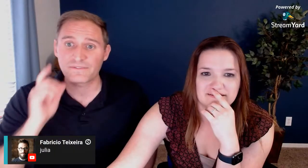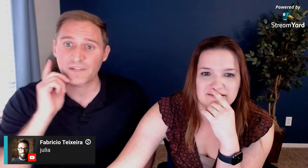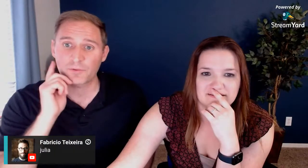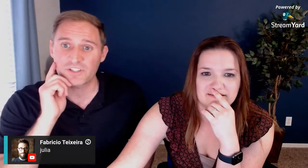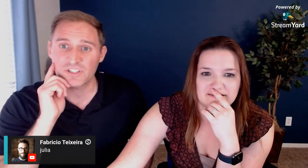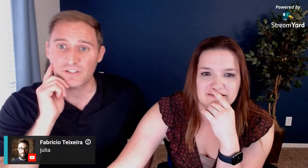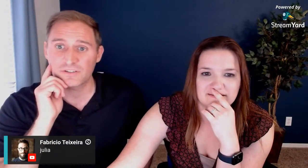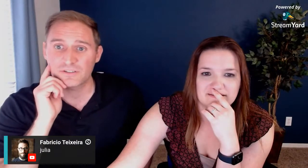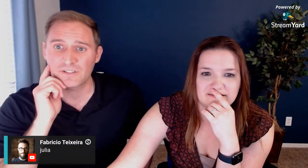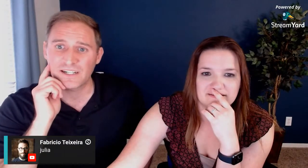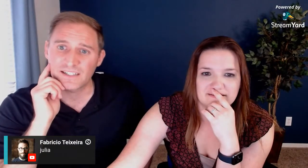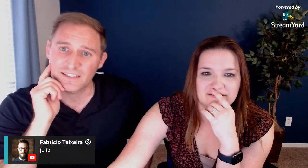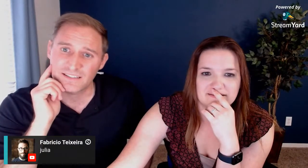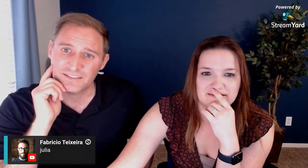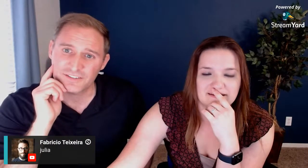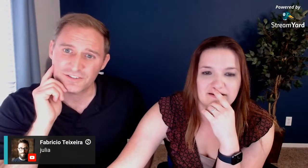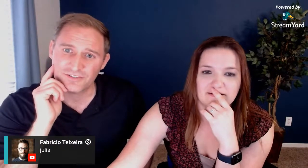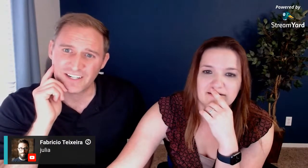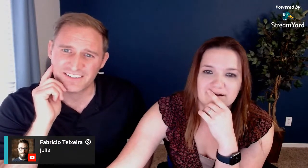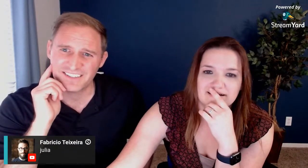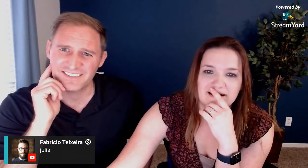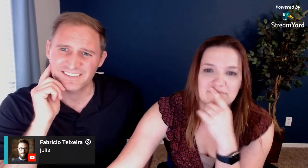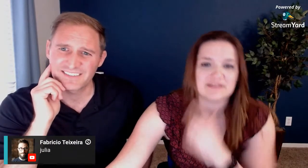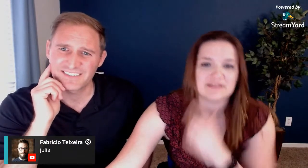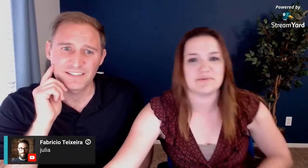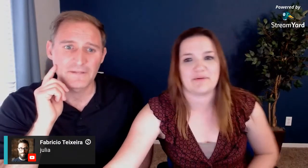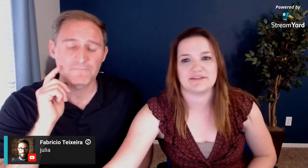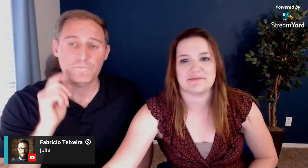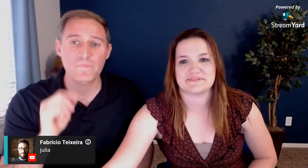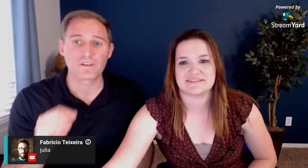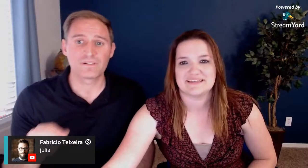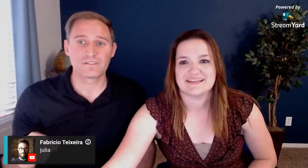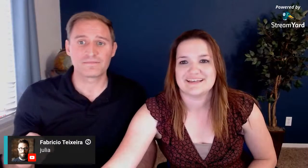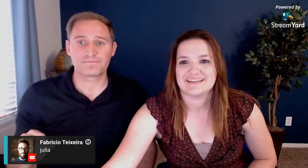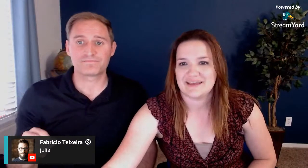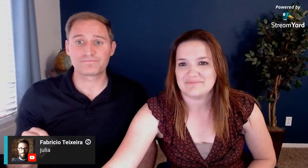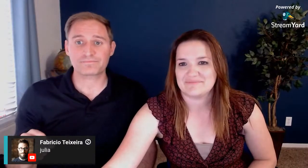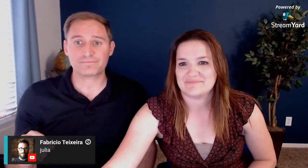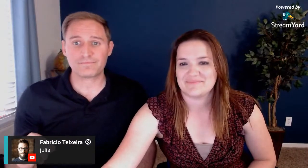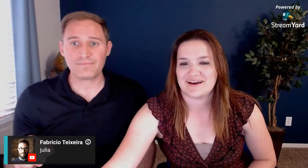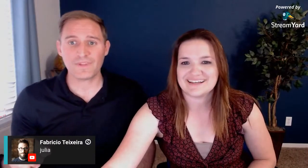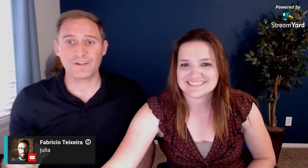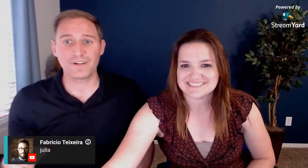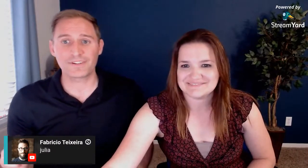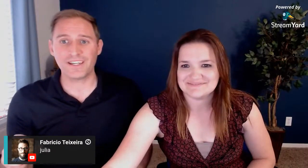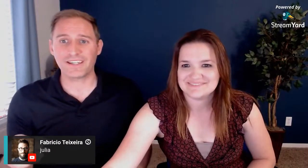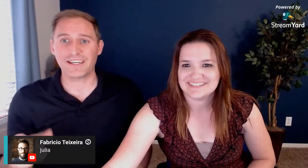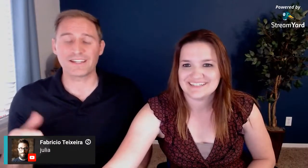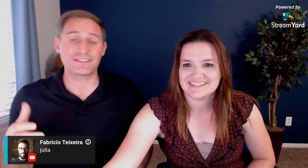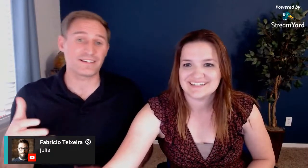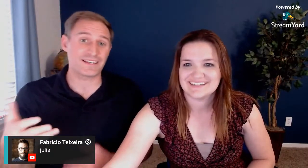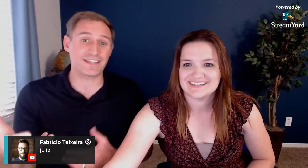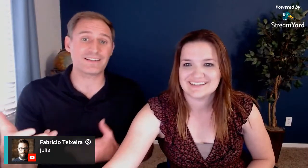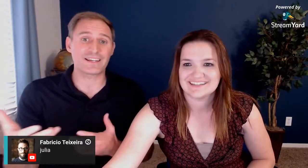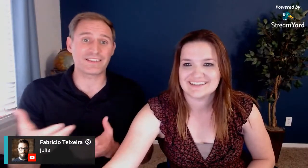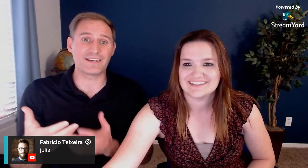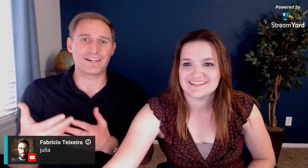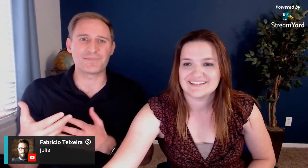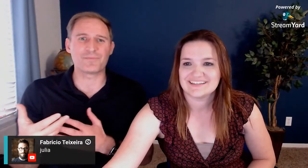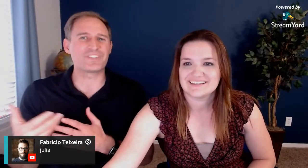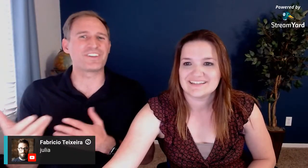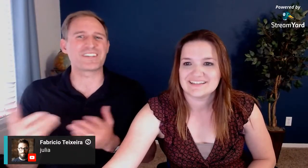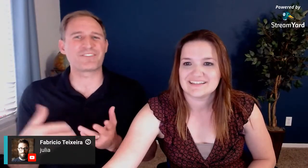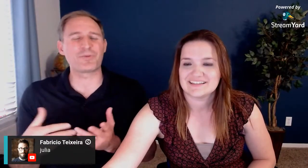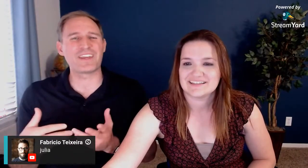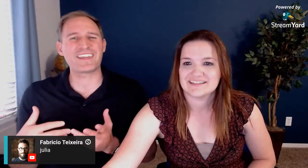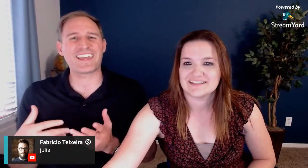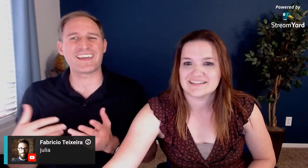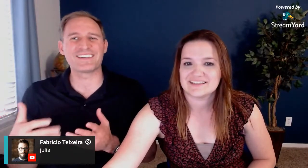fabricio uh i'm like so bad with names yep awesome okay and again like um we do this every week and